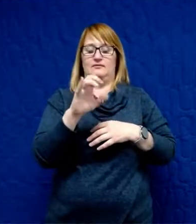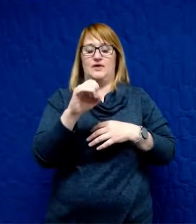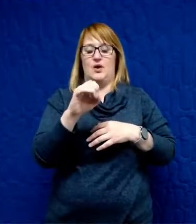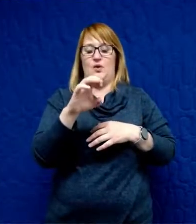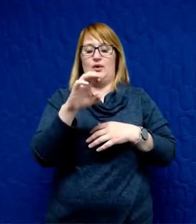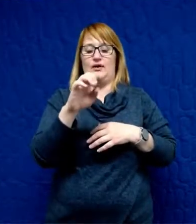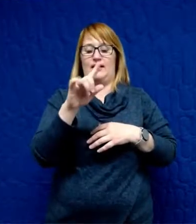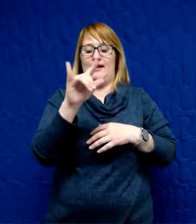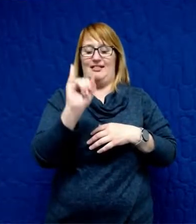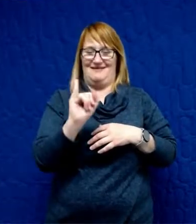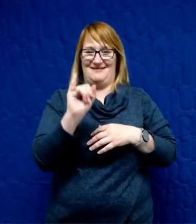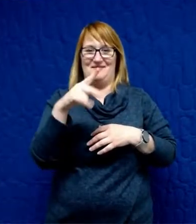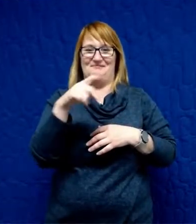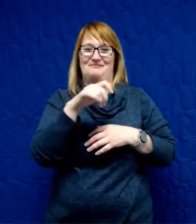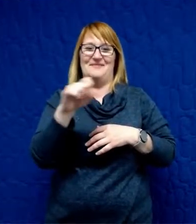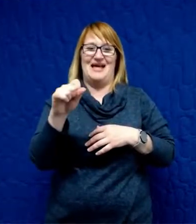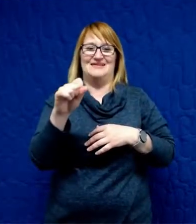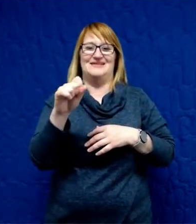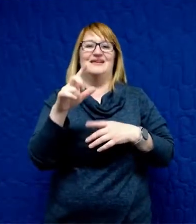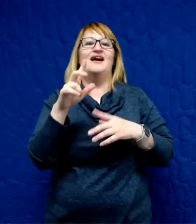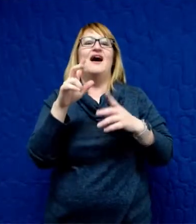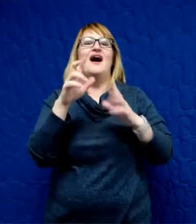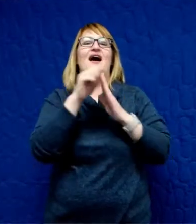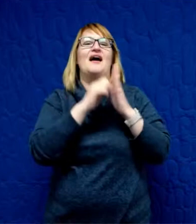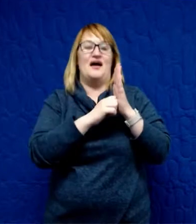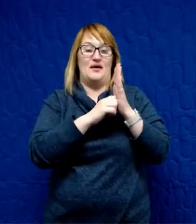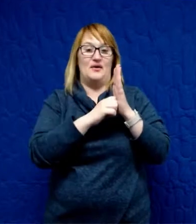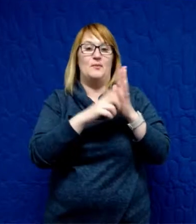and updated - and so this question we're getting a lot and I'm going to send it over